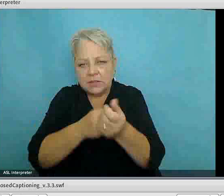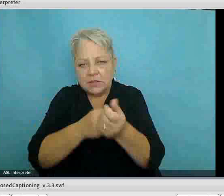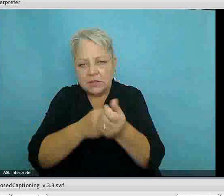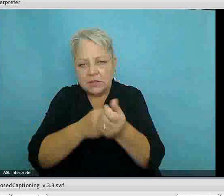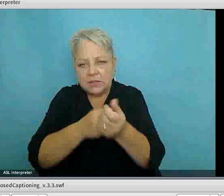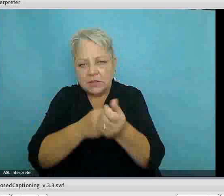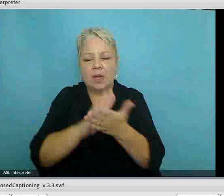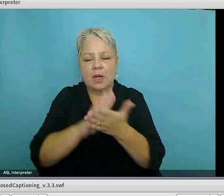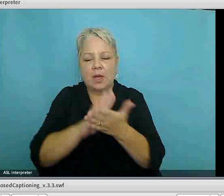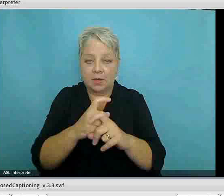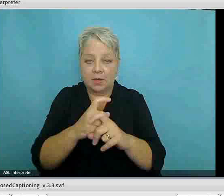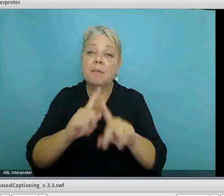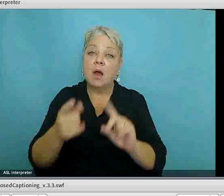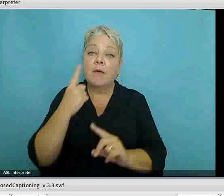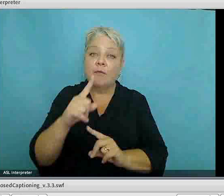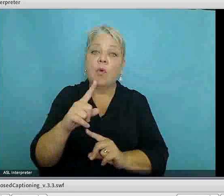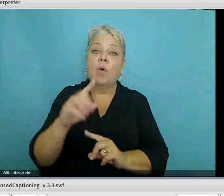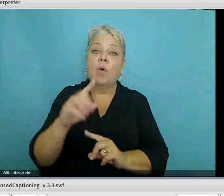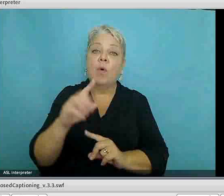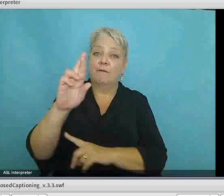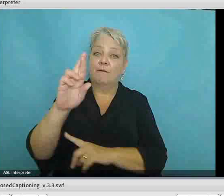Thank you.